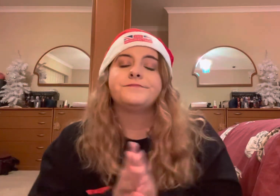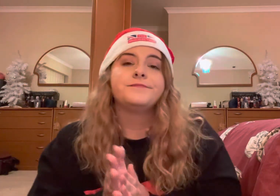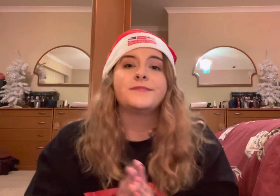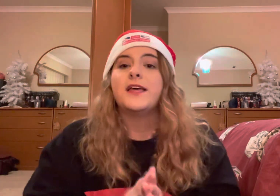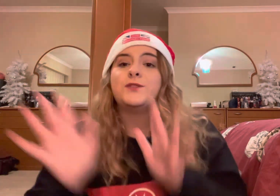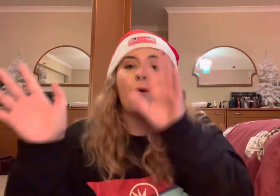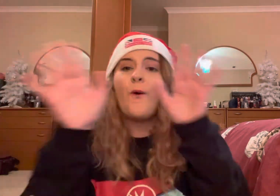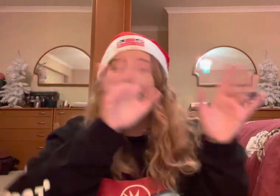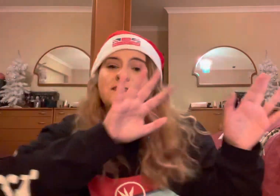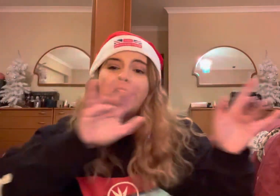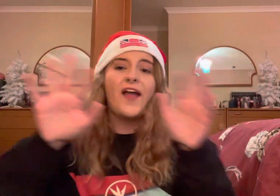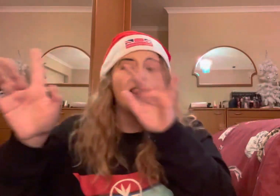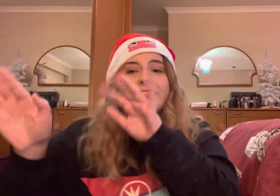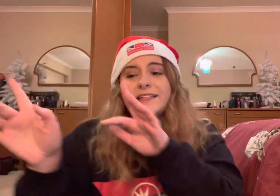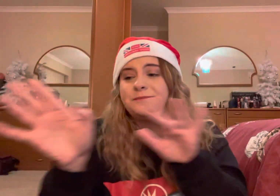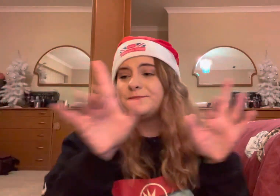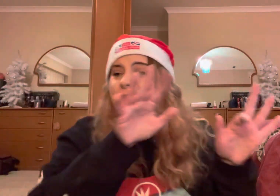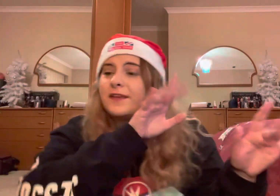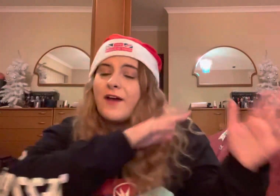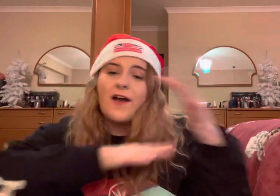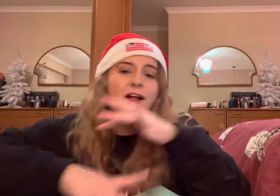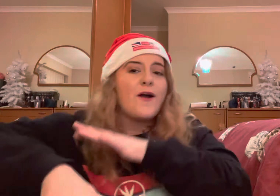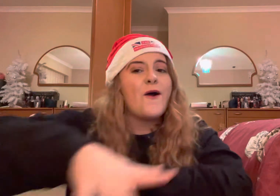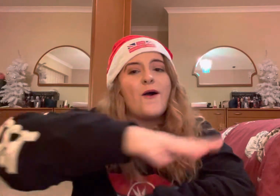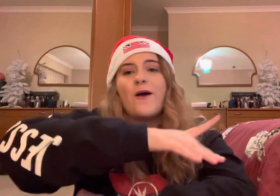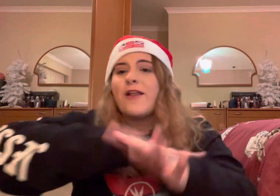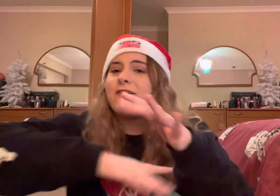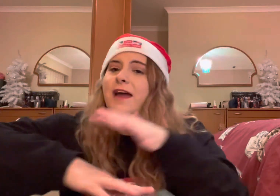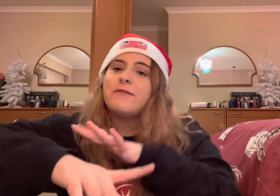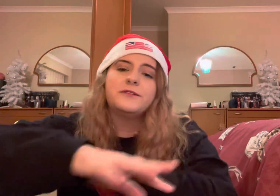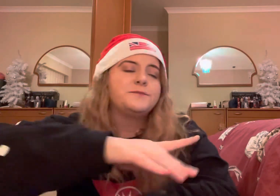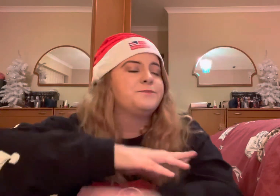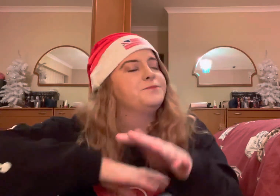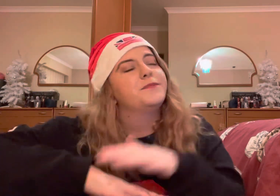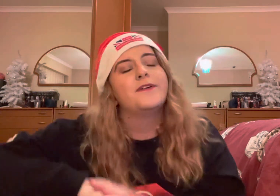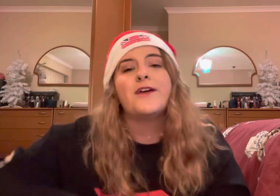Snow is falling All around me